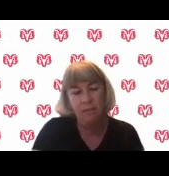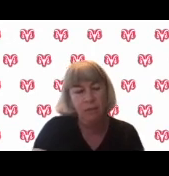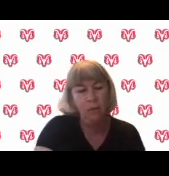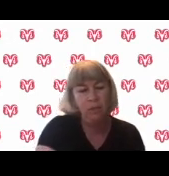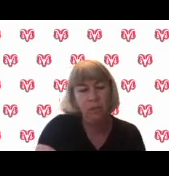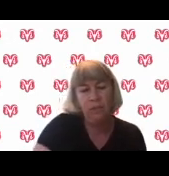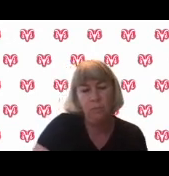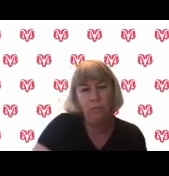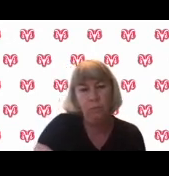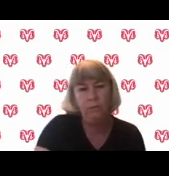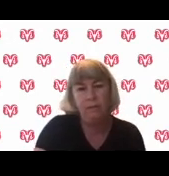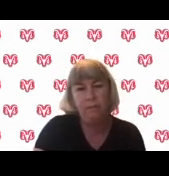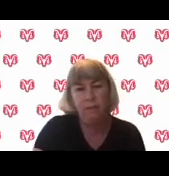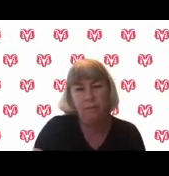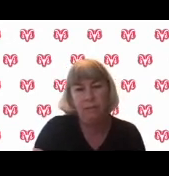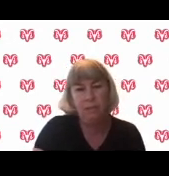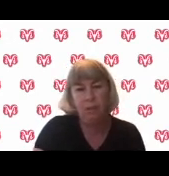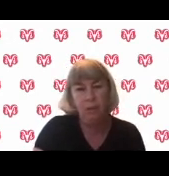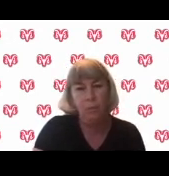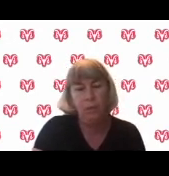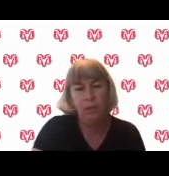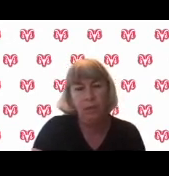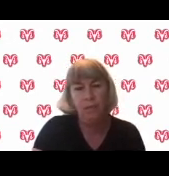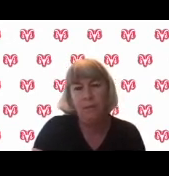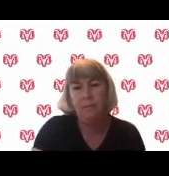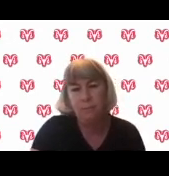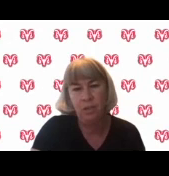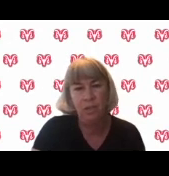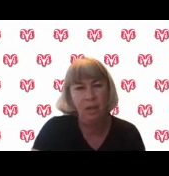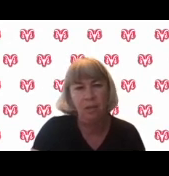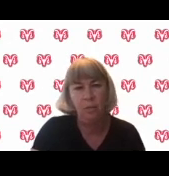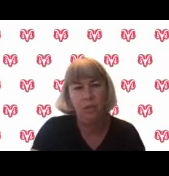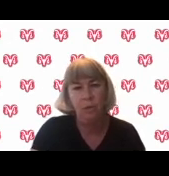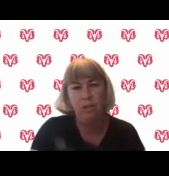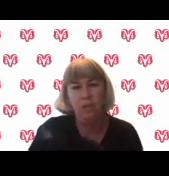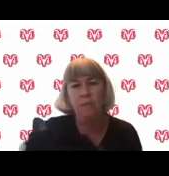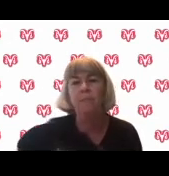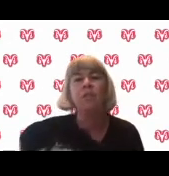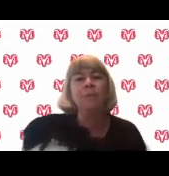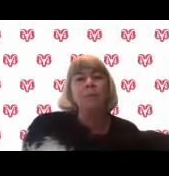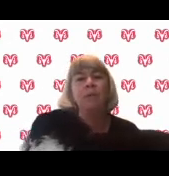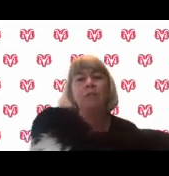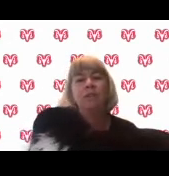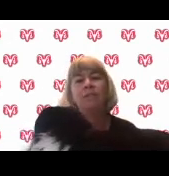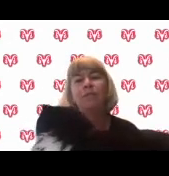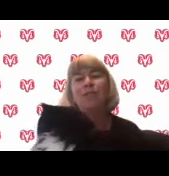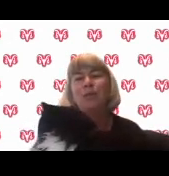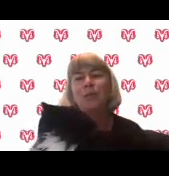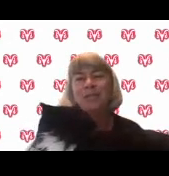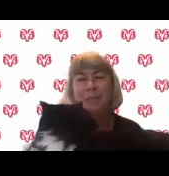different questions, we will definitely be seeking your input later. But Shane and Natalie, what do you want to share? Shane Maybe you want to start us off with the Duma ism.